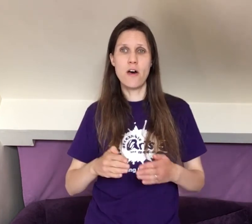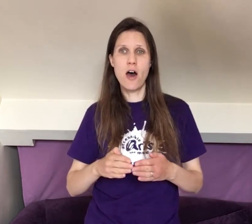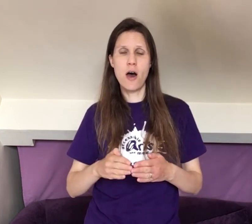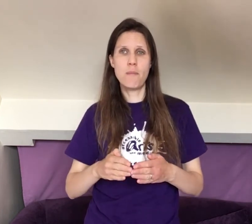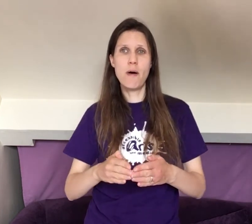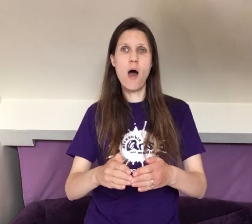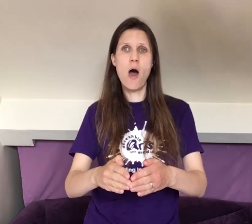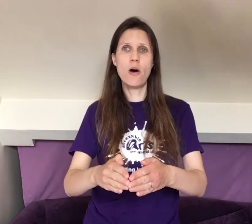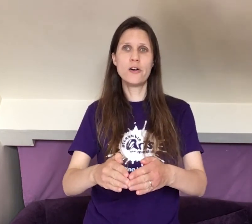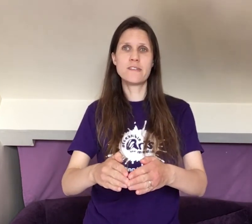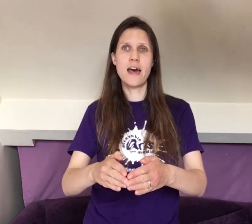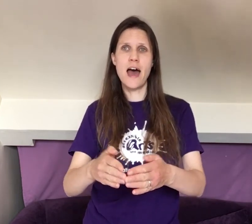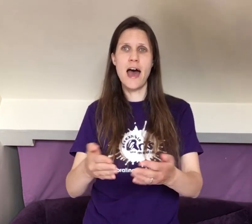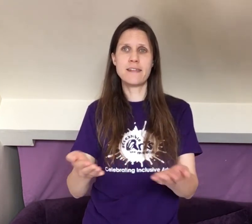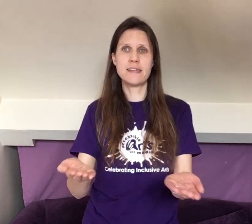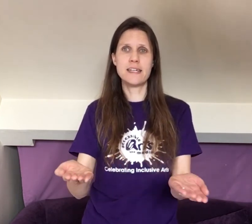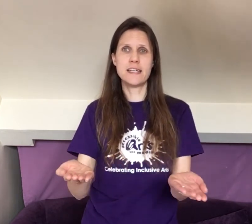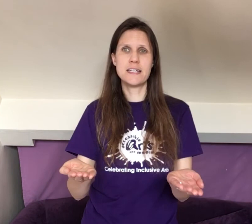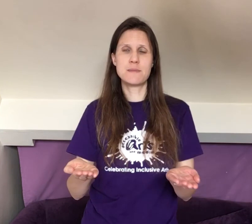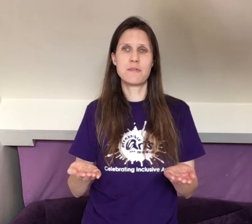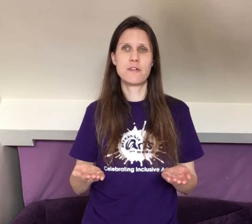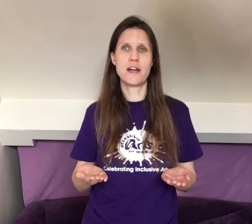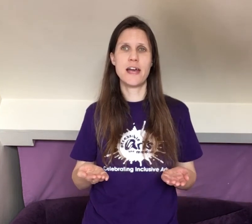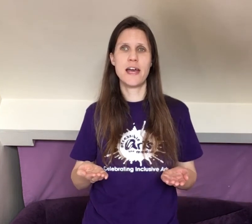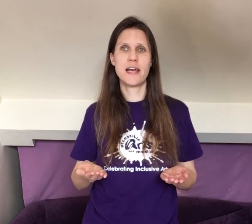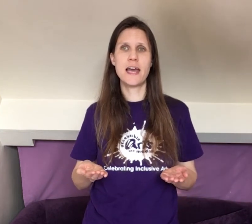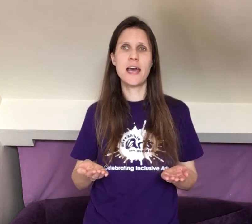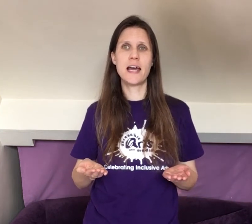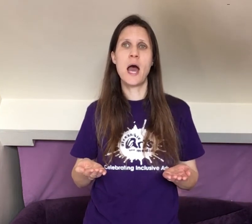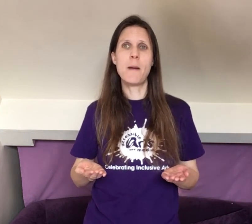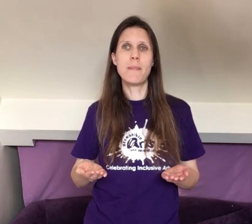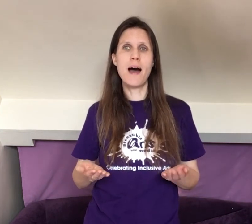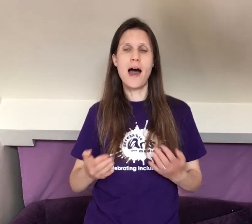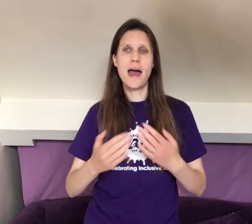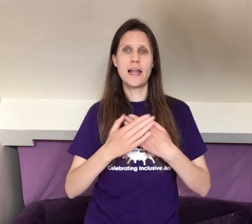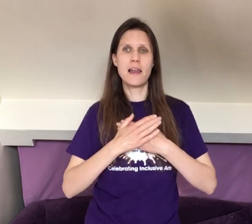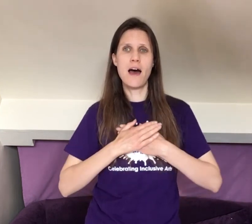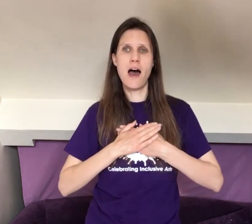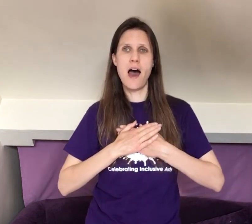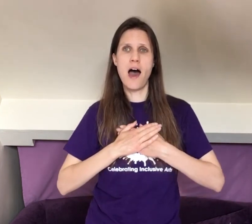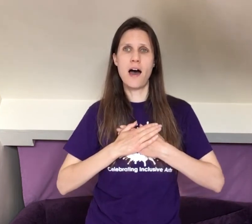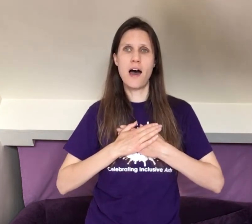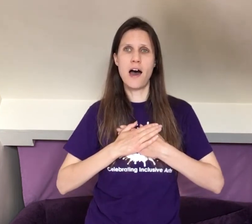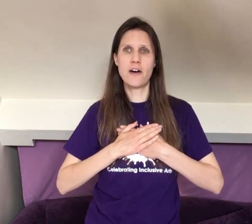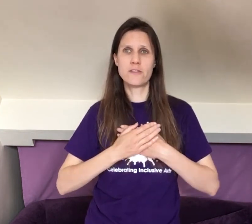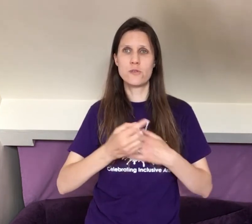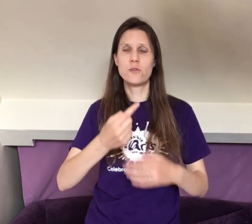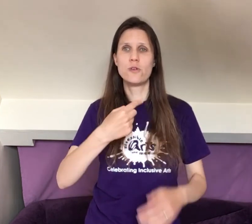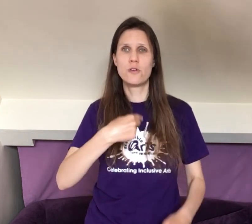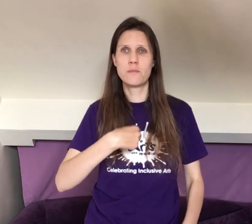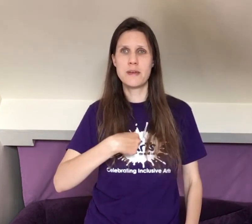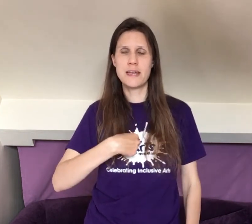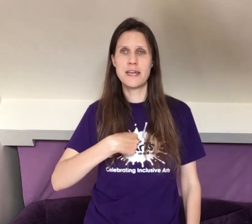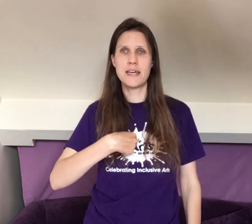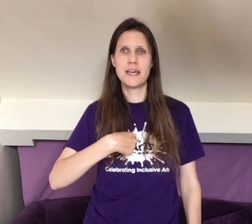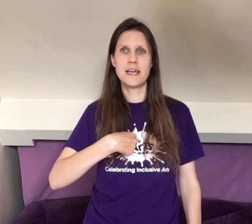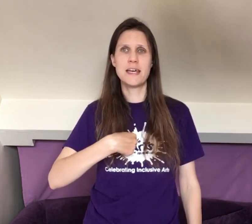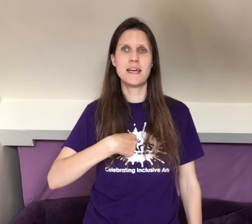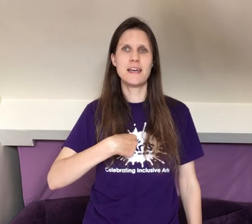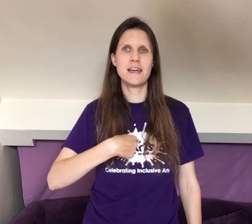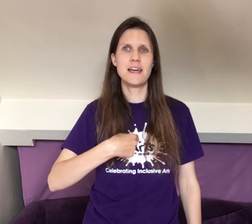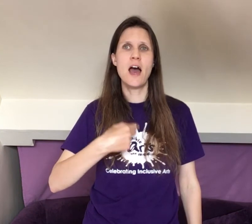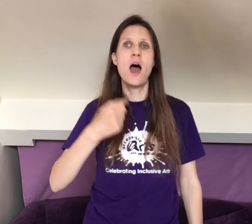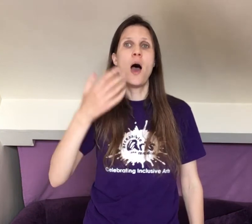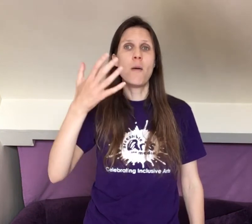The boat that is bringing my love to me.